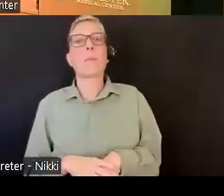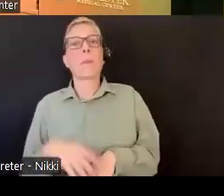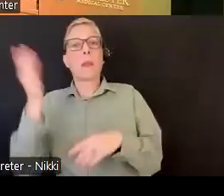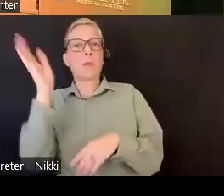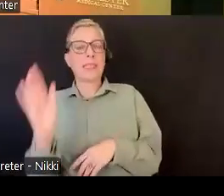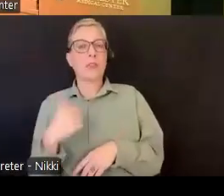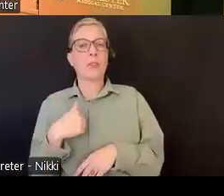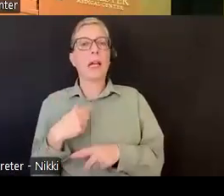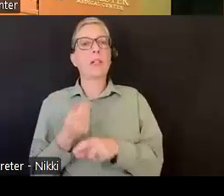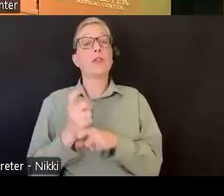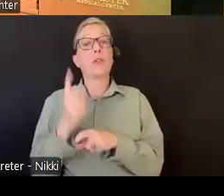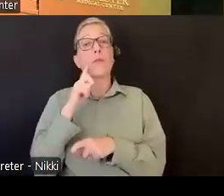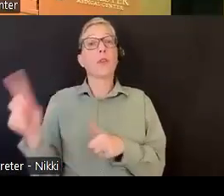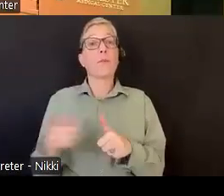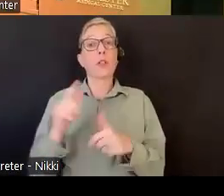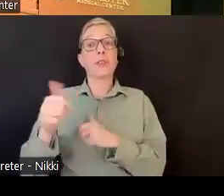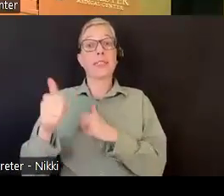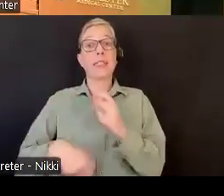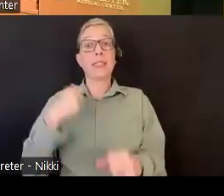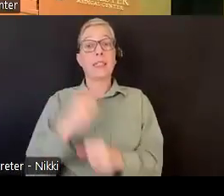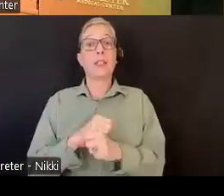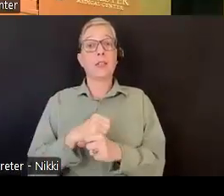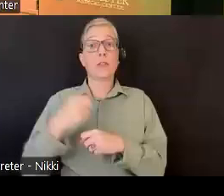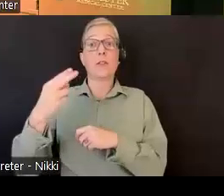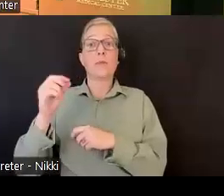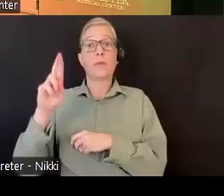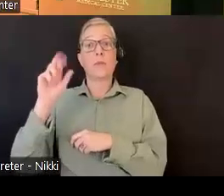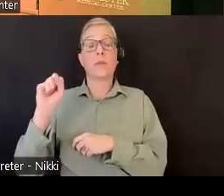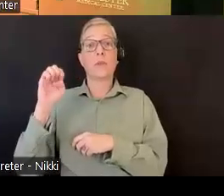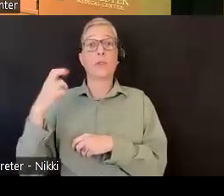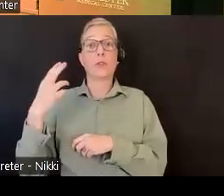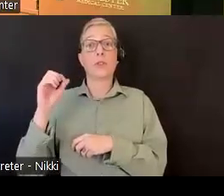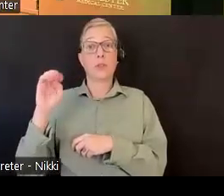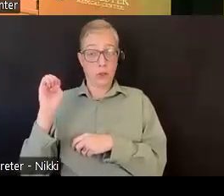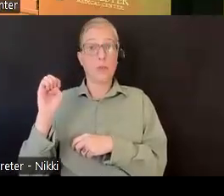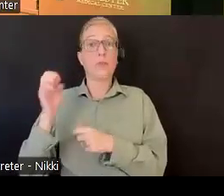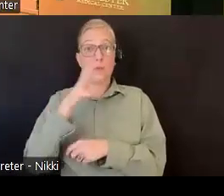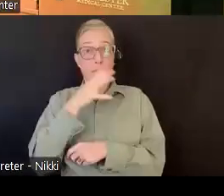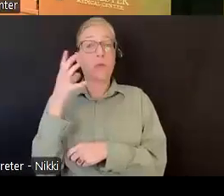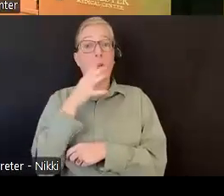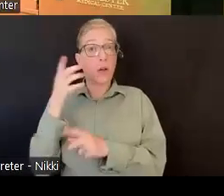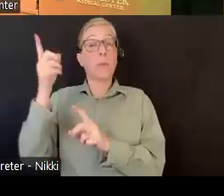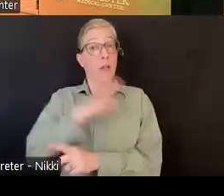the board generously gave me a 100% raise every year and I was still at zero dollars. So that was